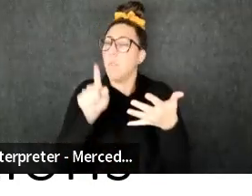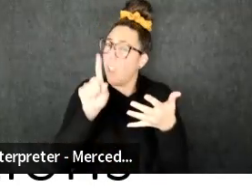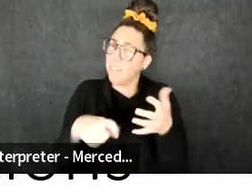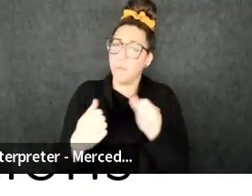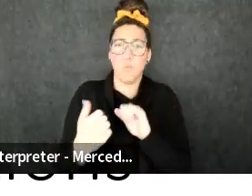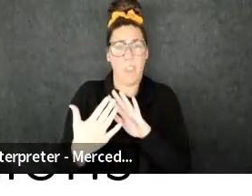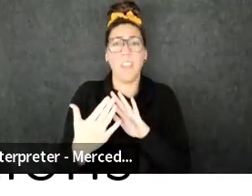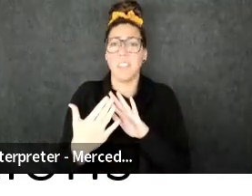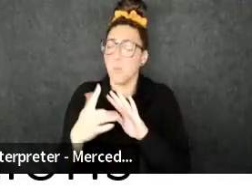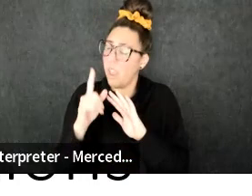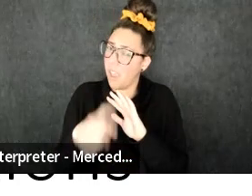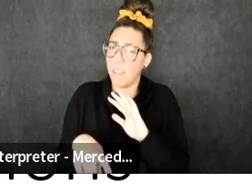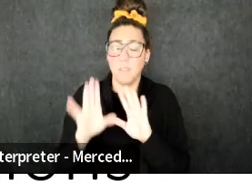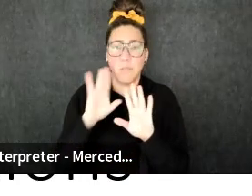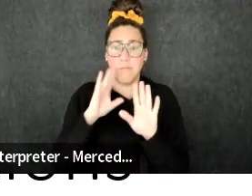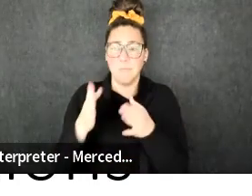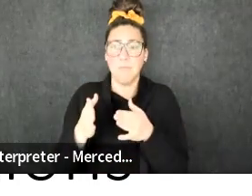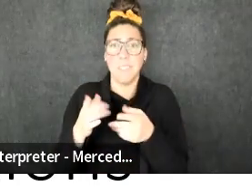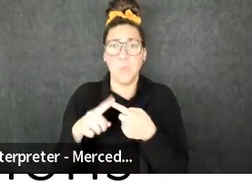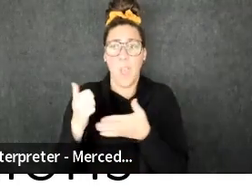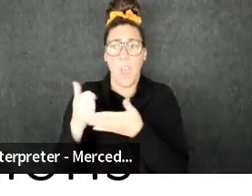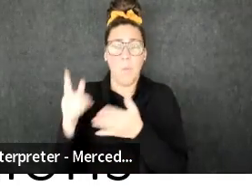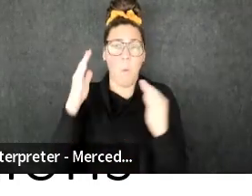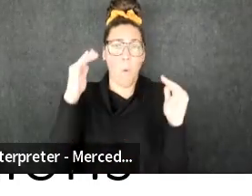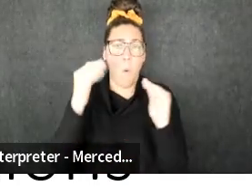in order for our home to sort of continue for them on campus.